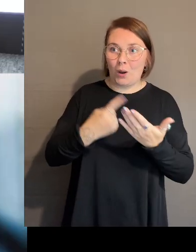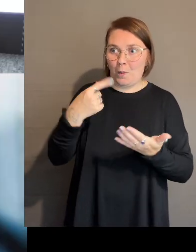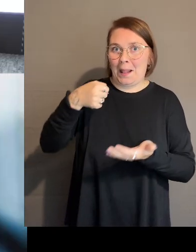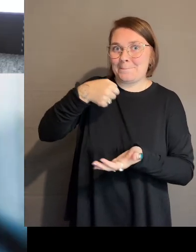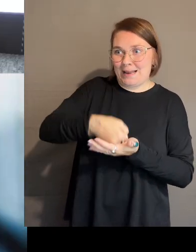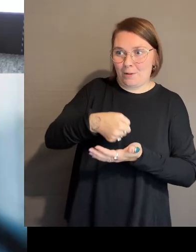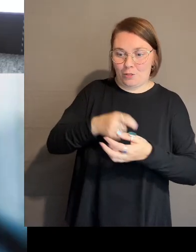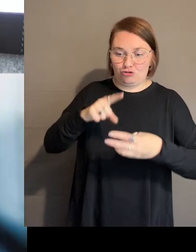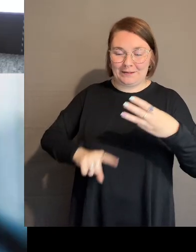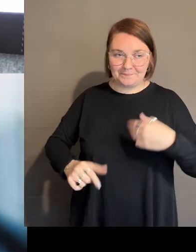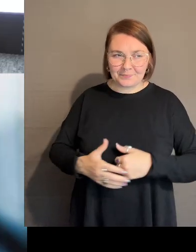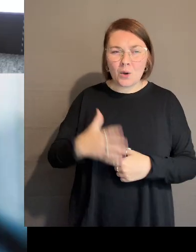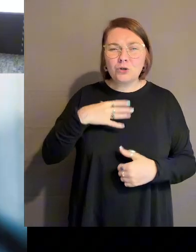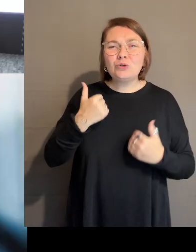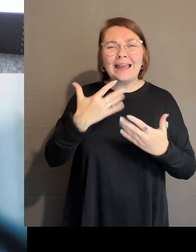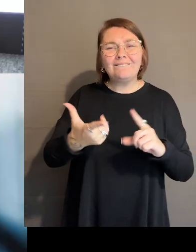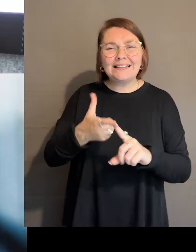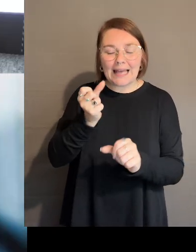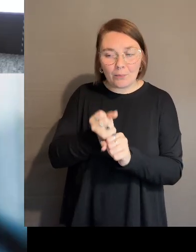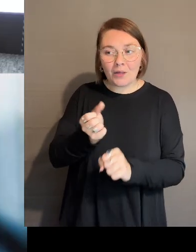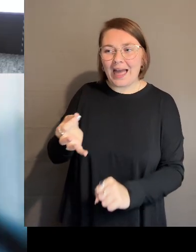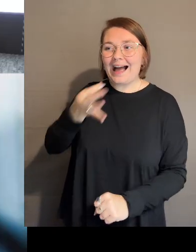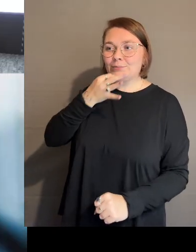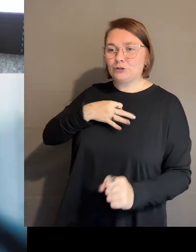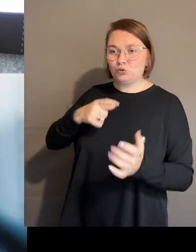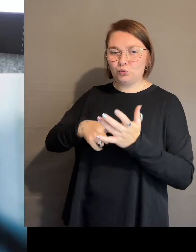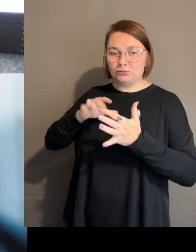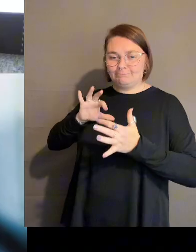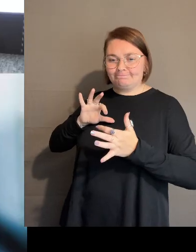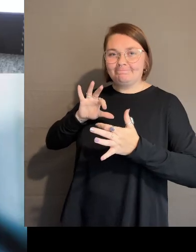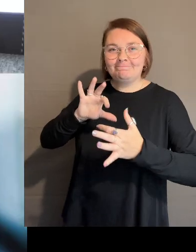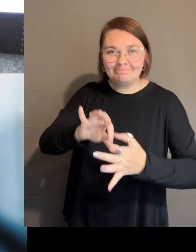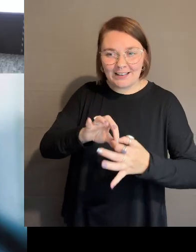So I just wanted to give you some examples. I was asked to kind of tie this into